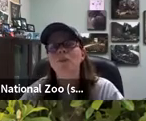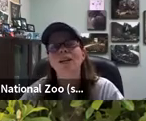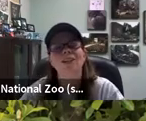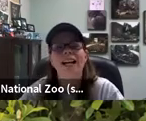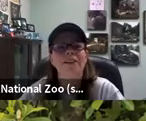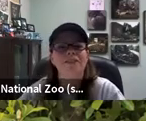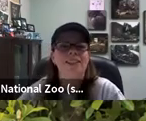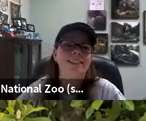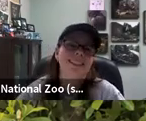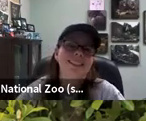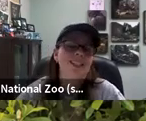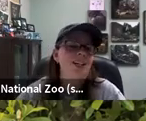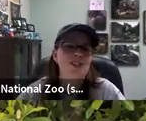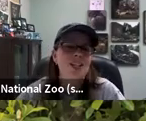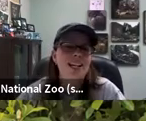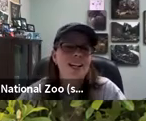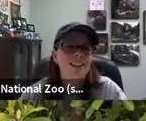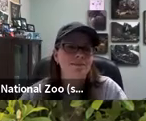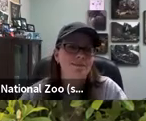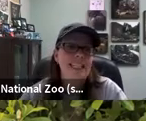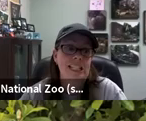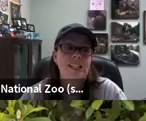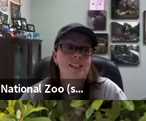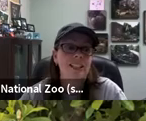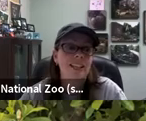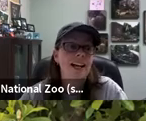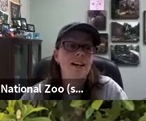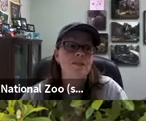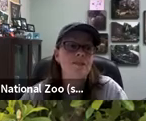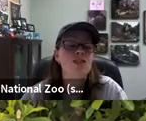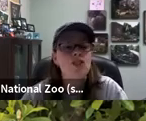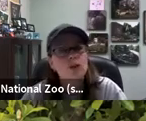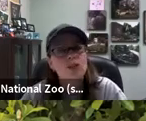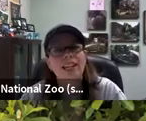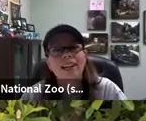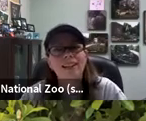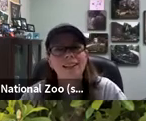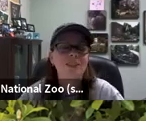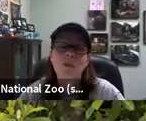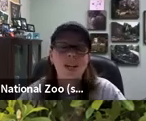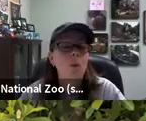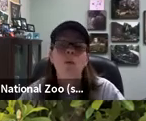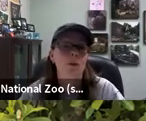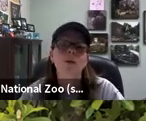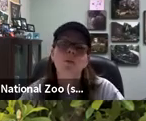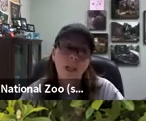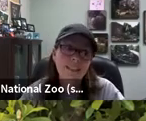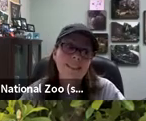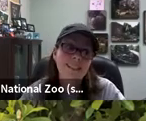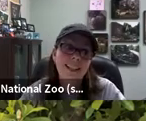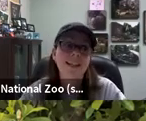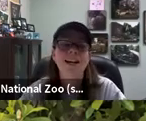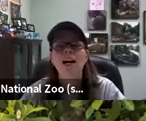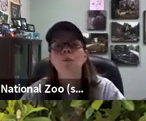the the luxury necessarily of